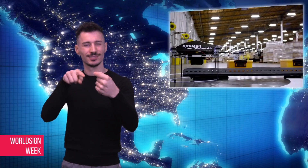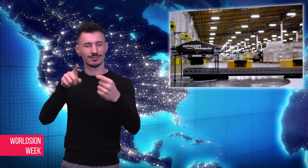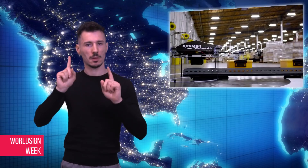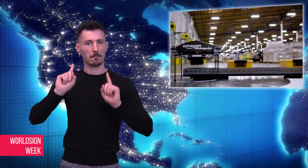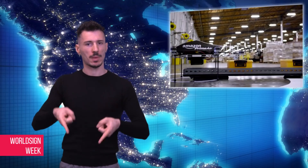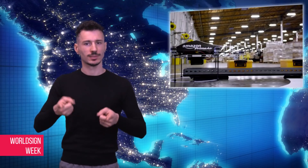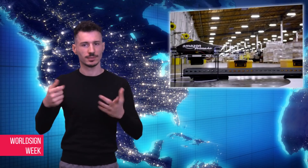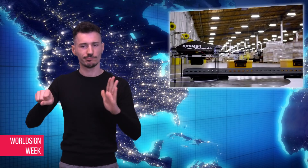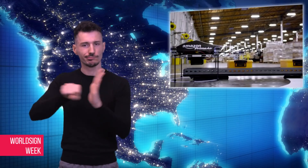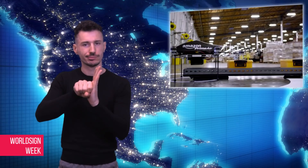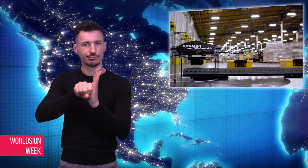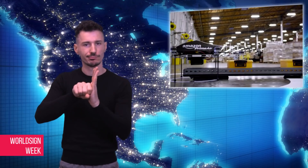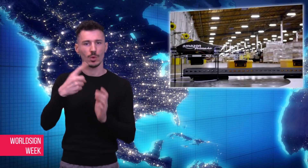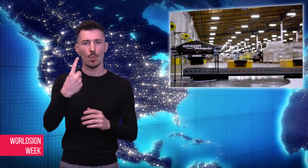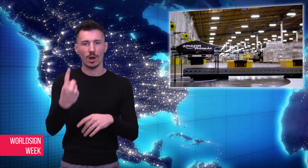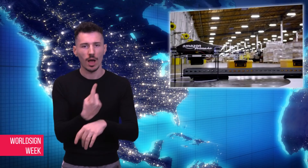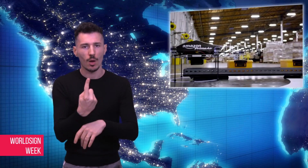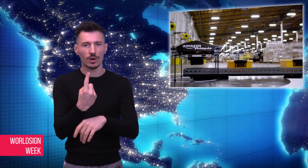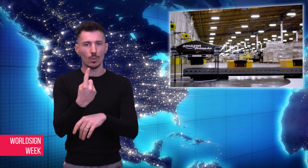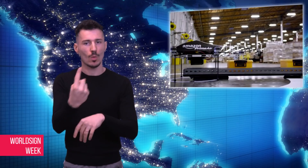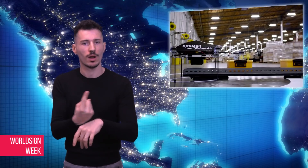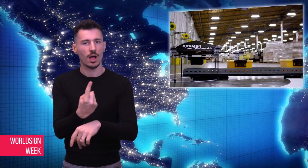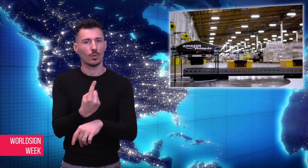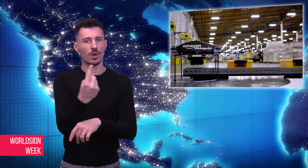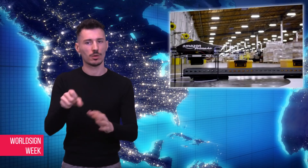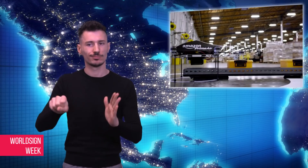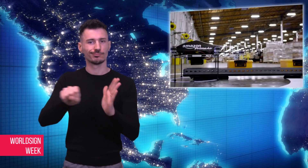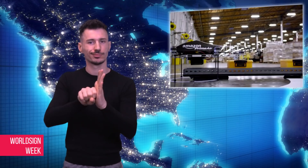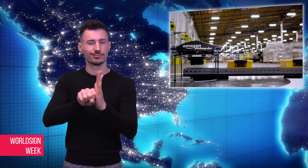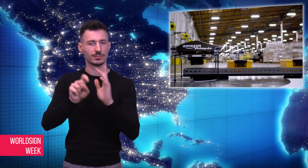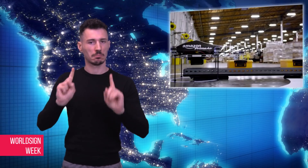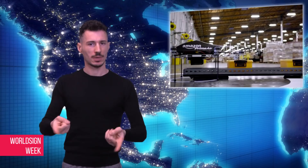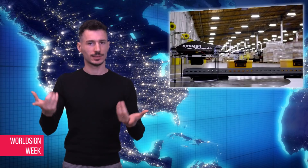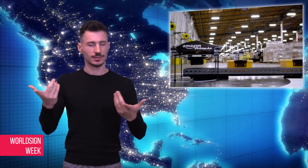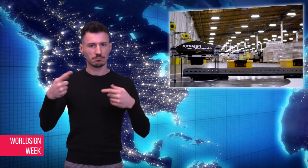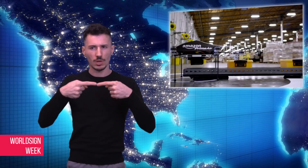it needs to be recharged every hour.